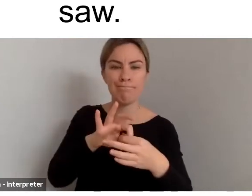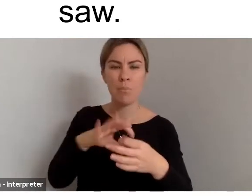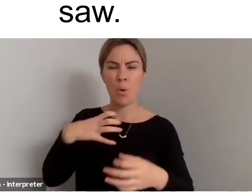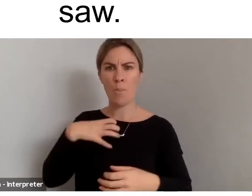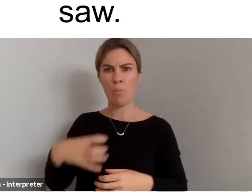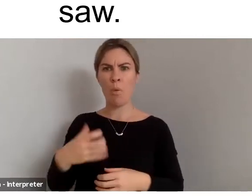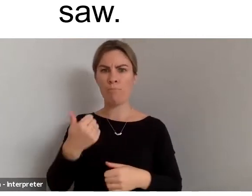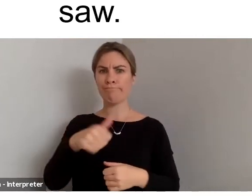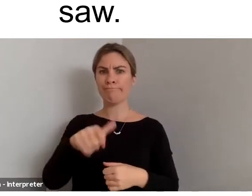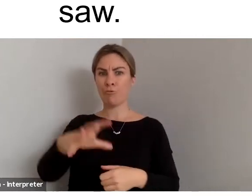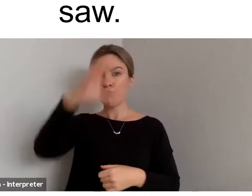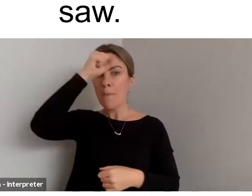share it, that sort of stuff.